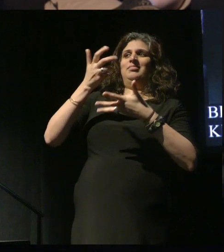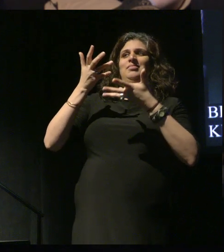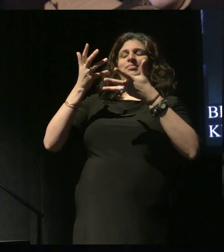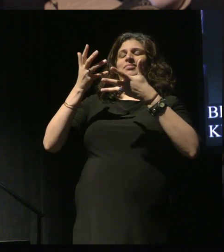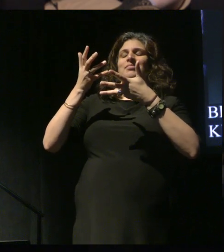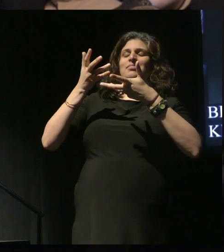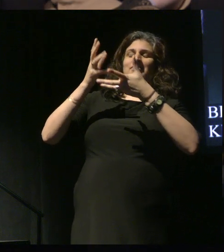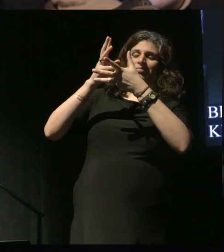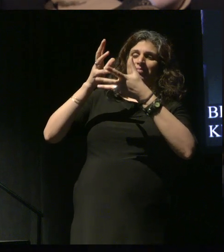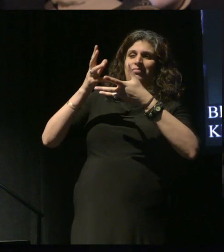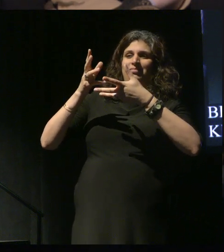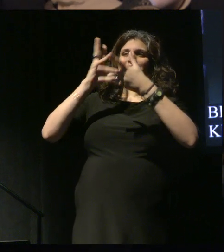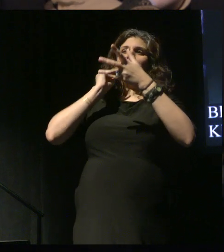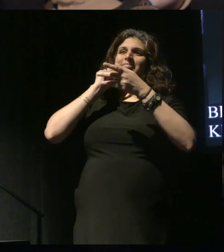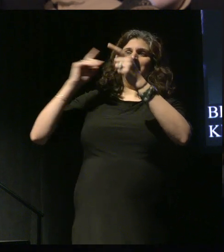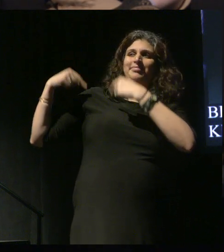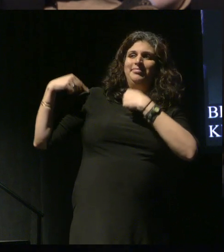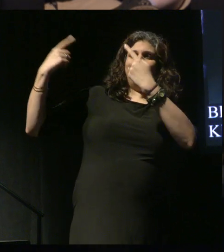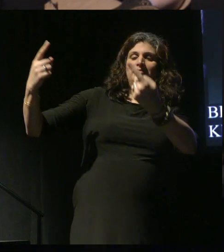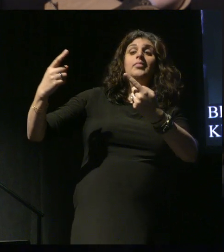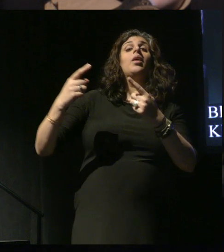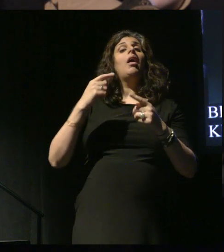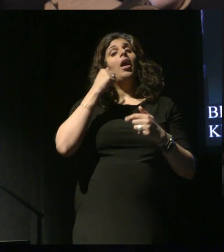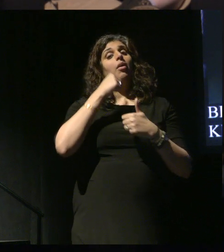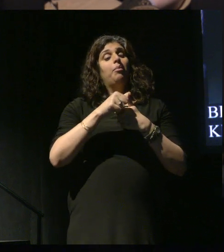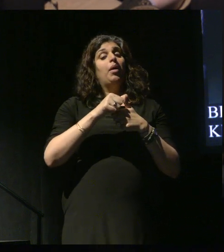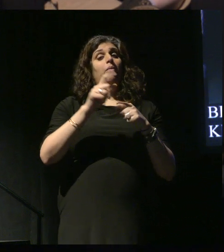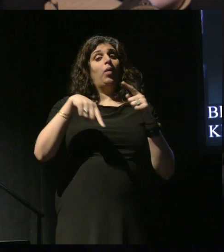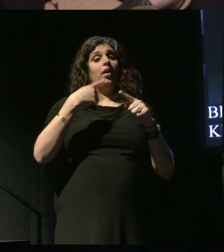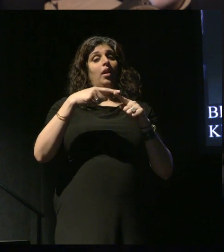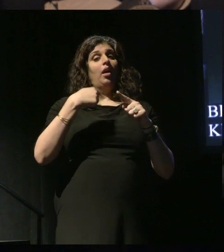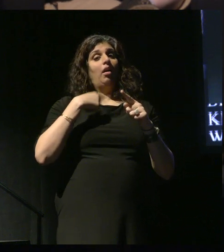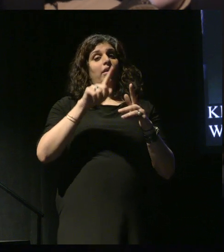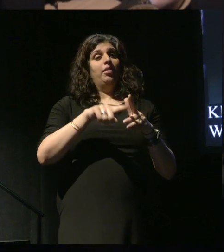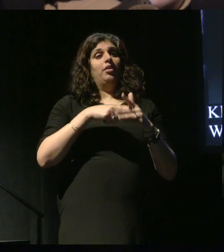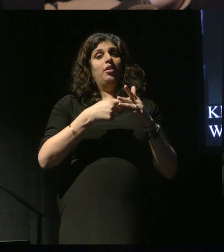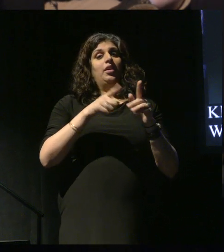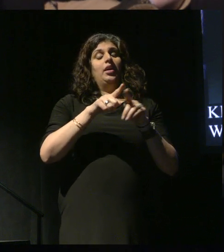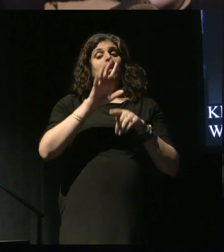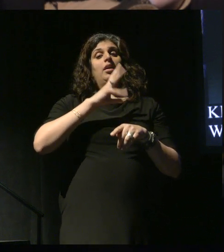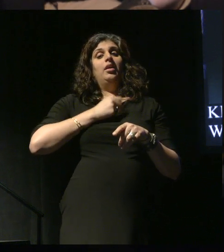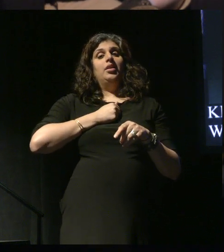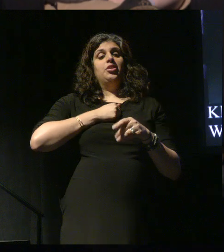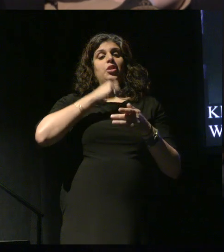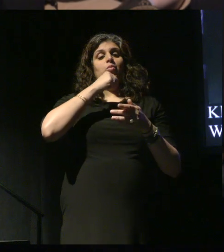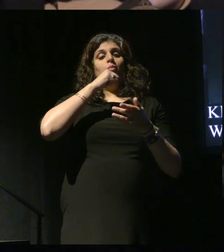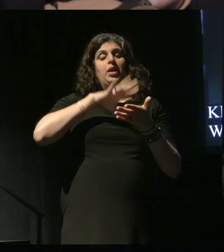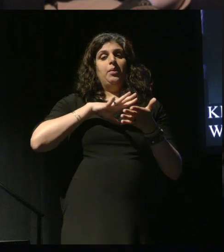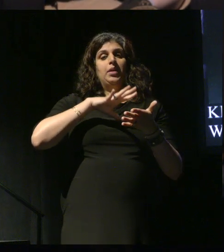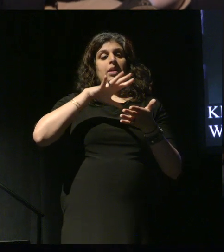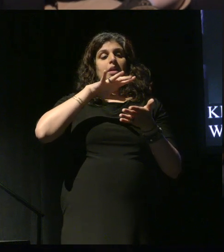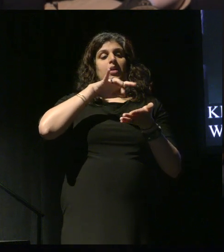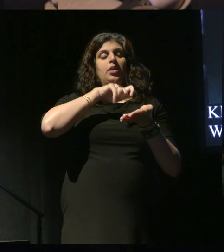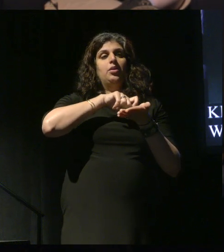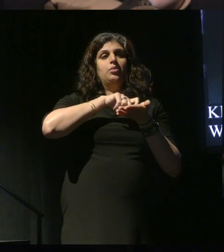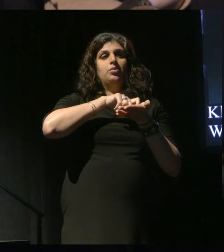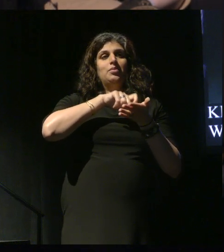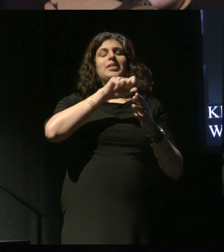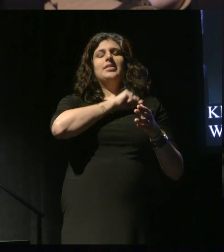You know, I remember when I started as a, I was the first trans woman staff writer at Buzzfeed, you know, like there was press,